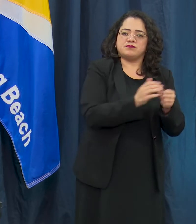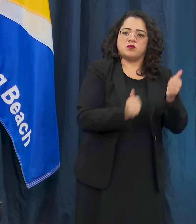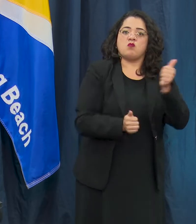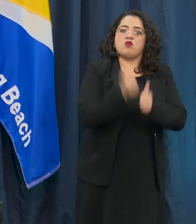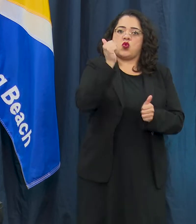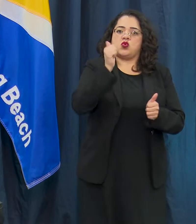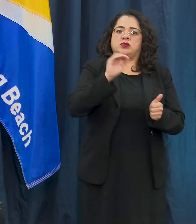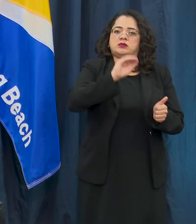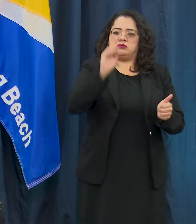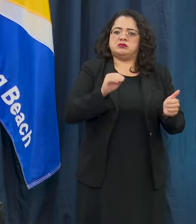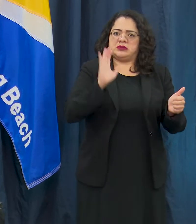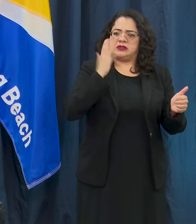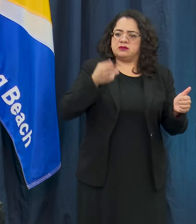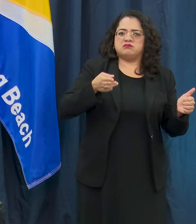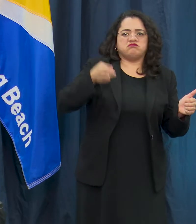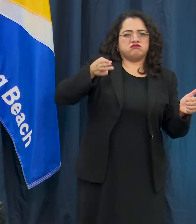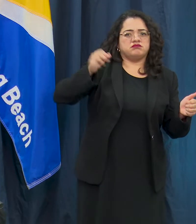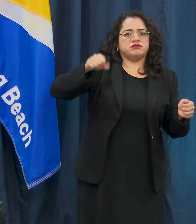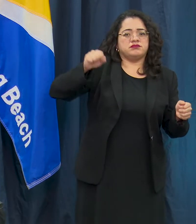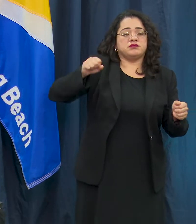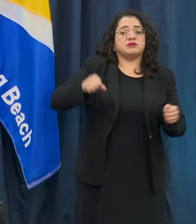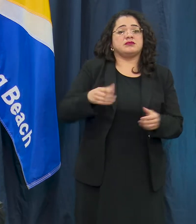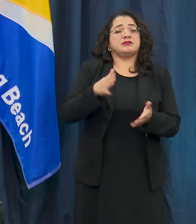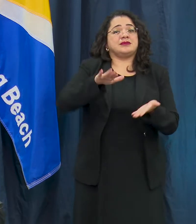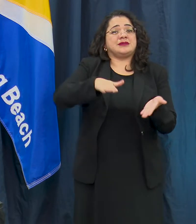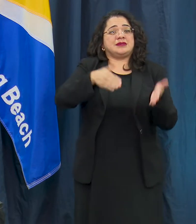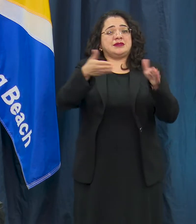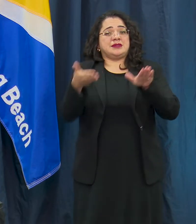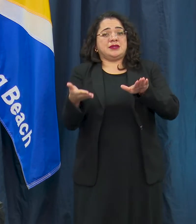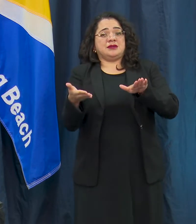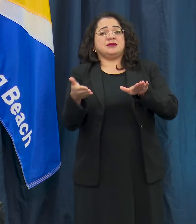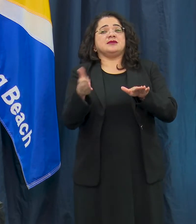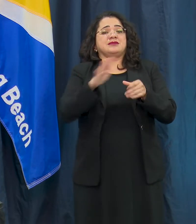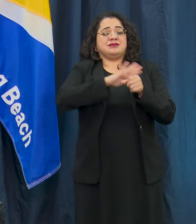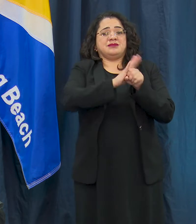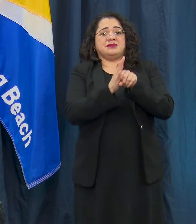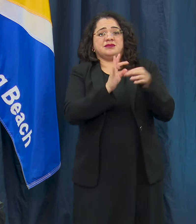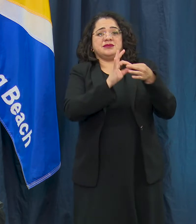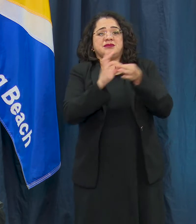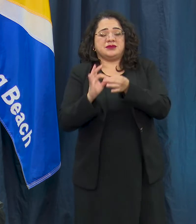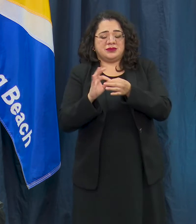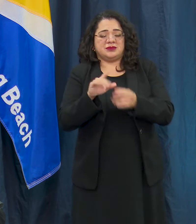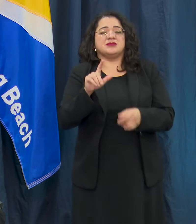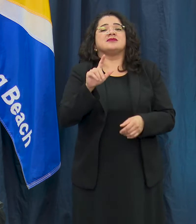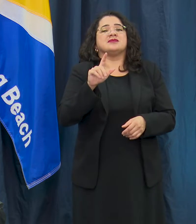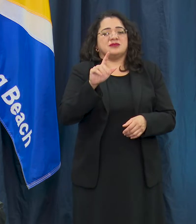We have lost a total of 40 Long Beach residents obviously incredibly